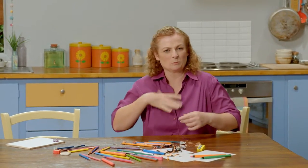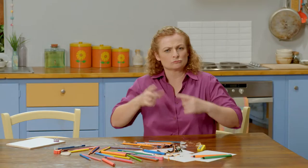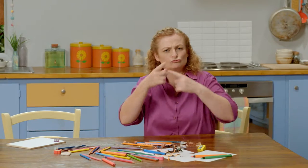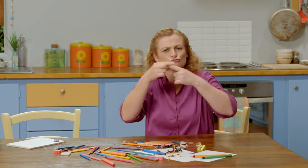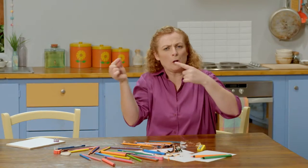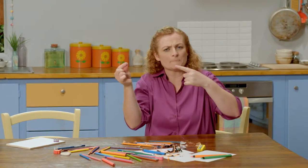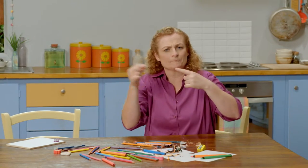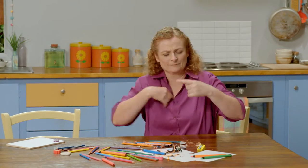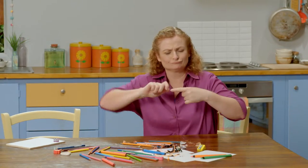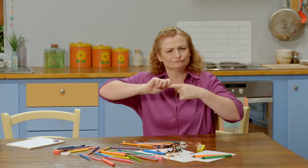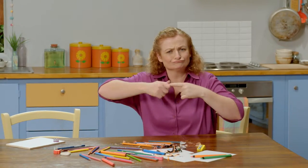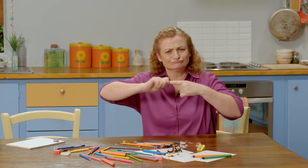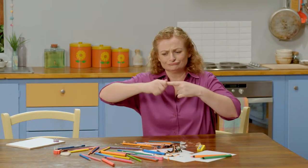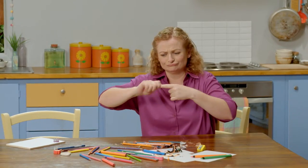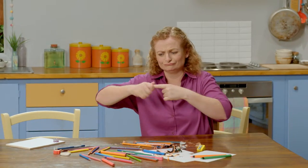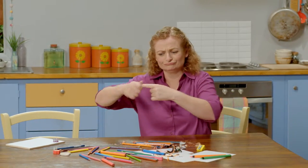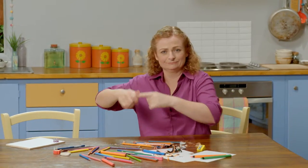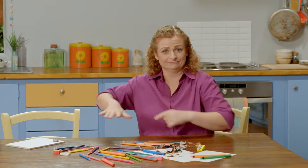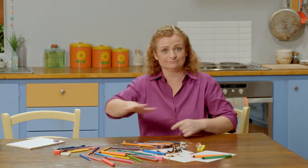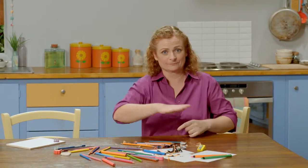I'm sharpening them so they're nice and sharp.